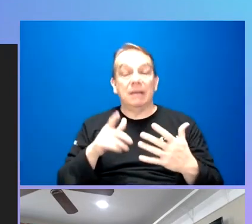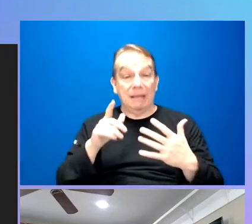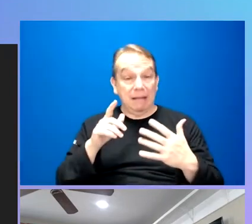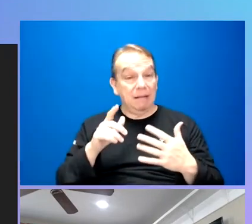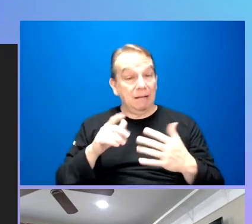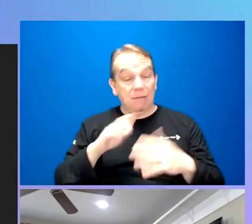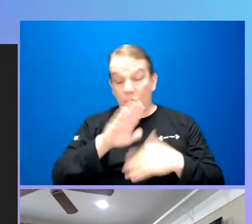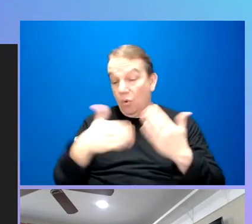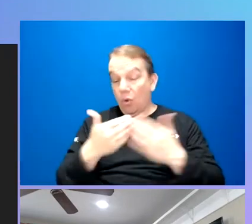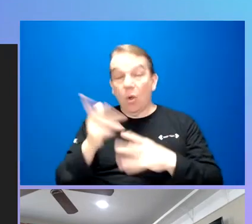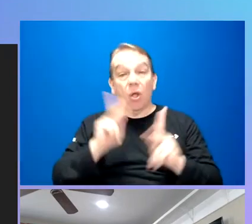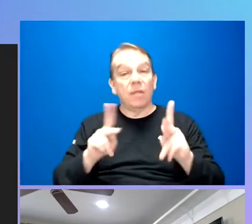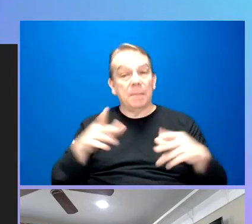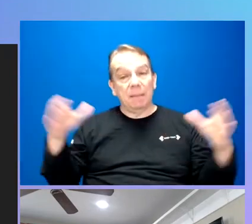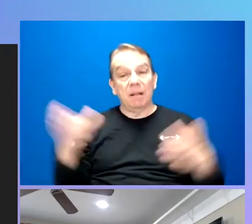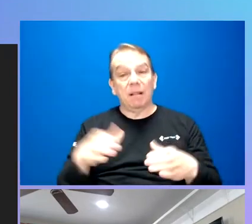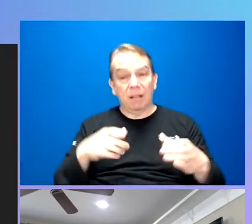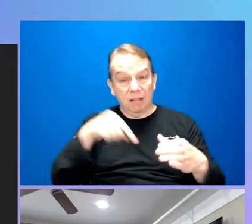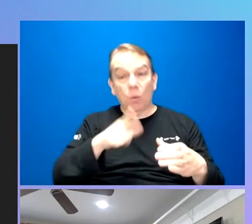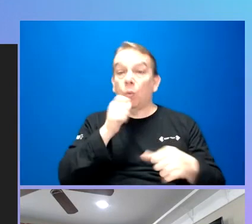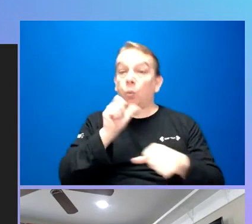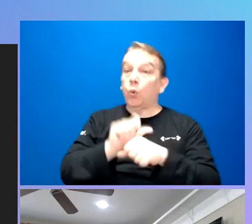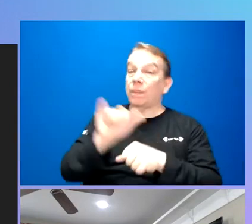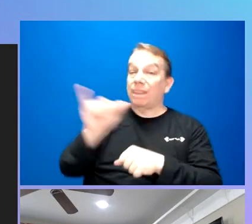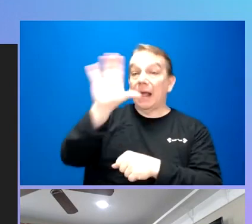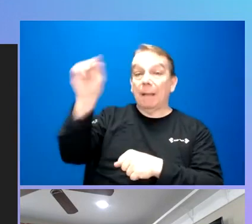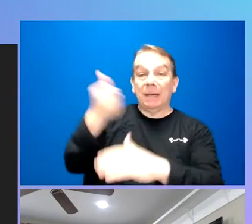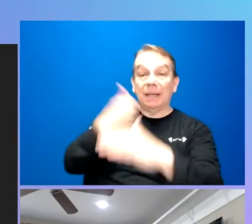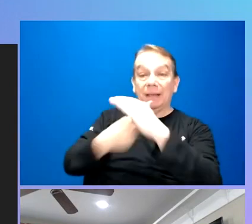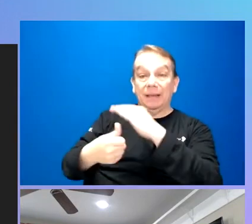organization. Could be an all hands. Uh, people have different